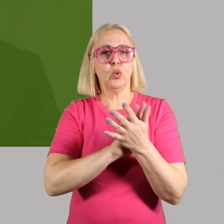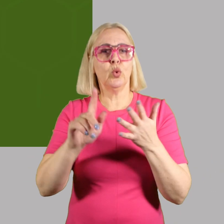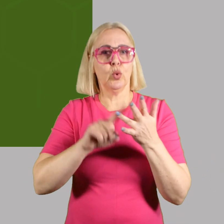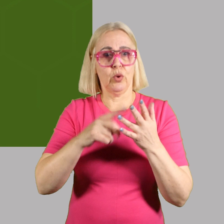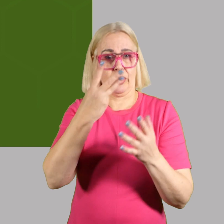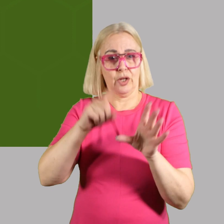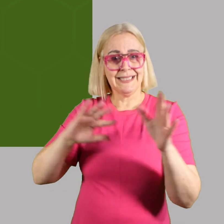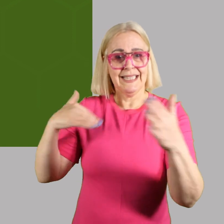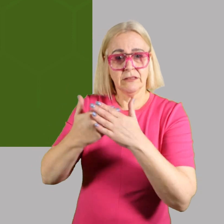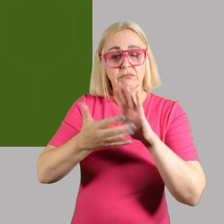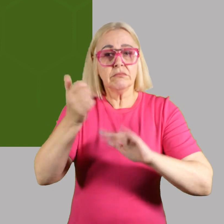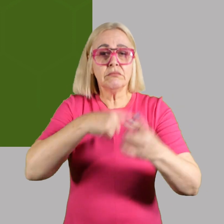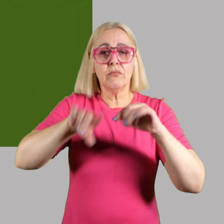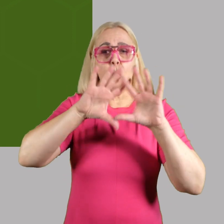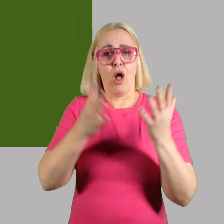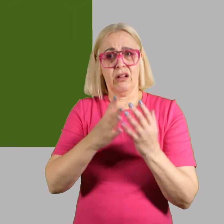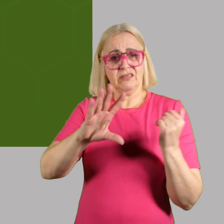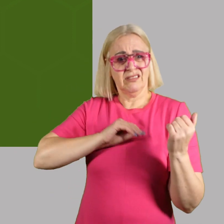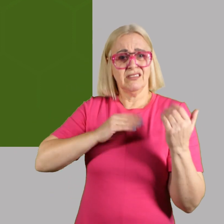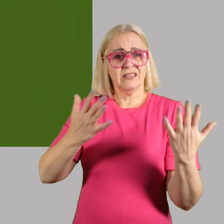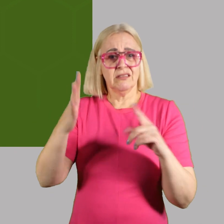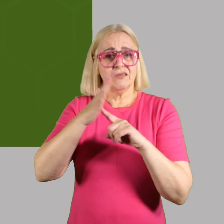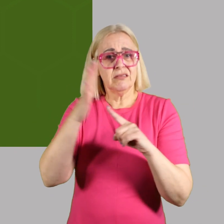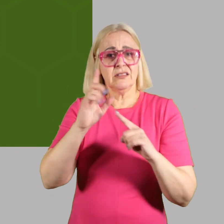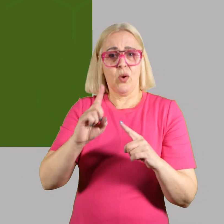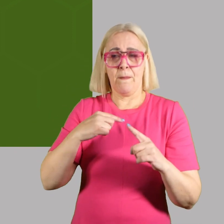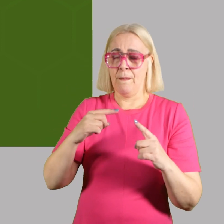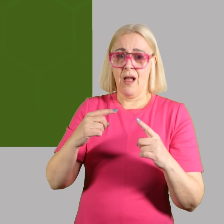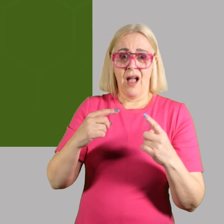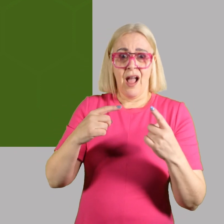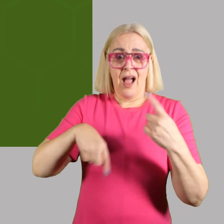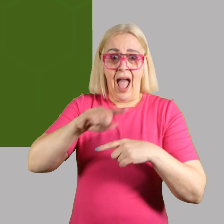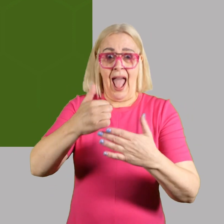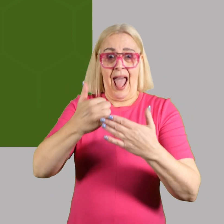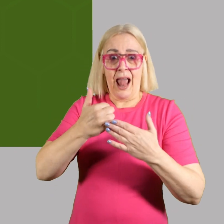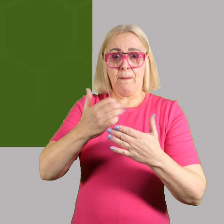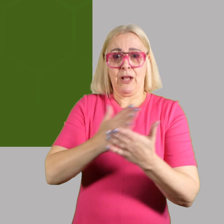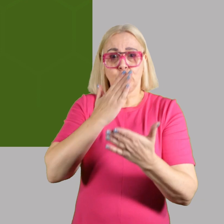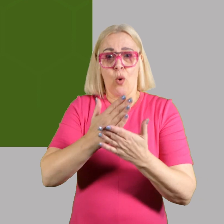Experts from around the world told us that the key facilitators of having up to date and accessible national data